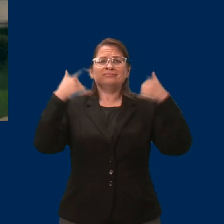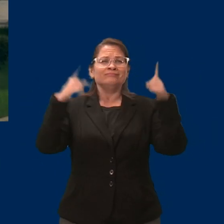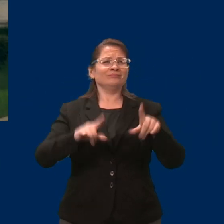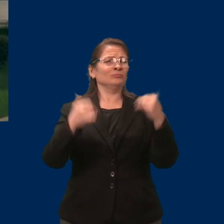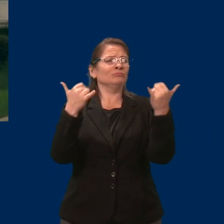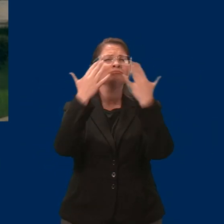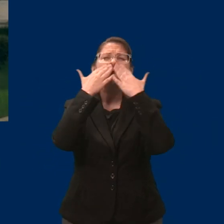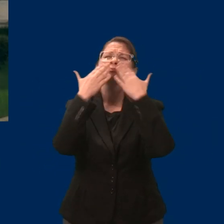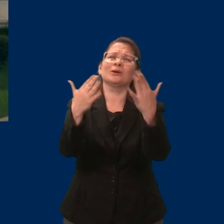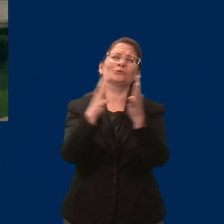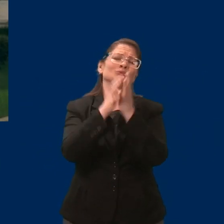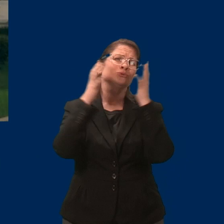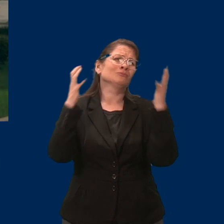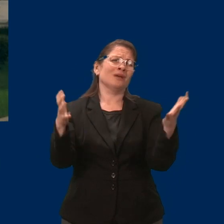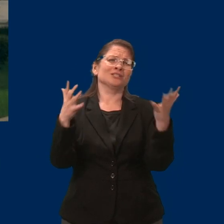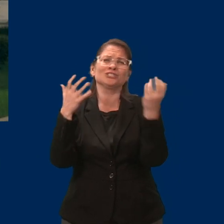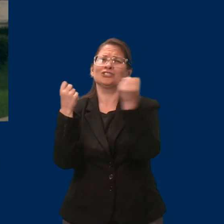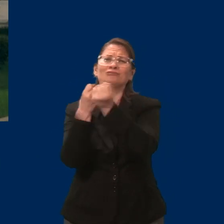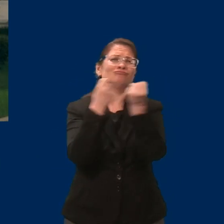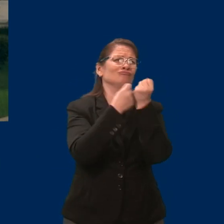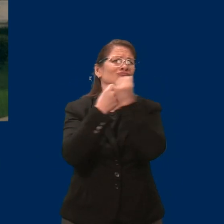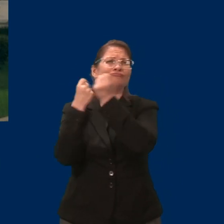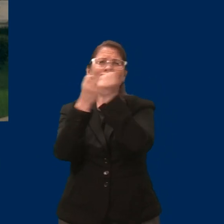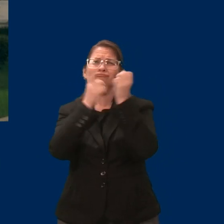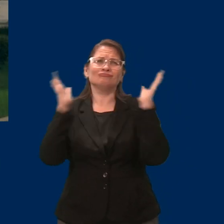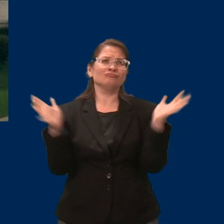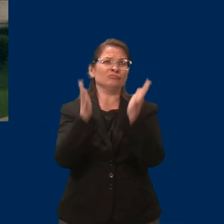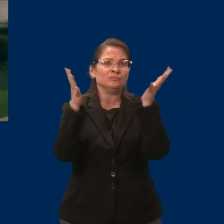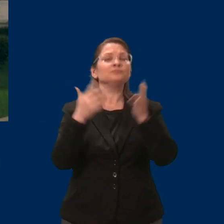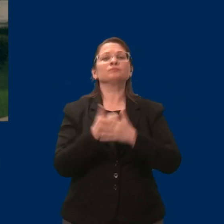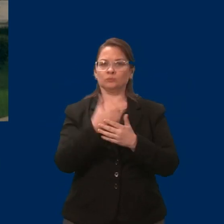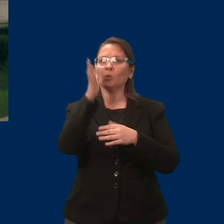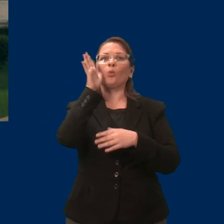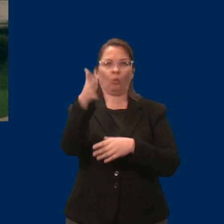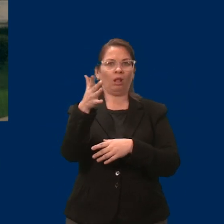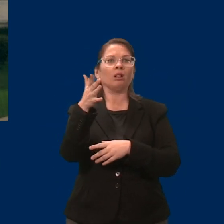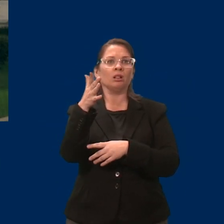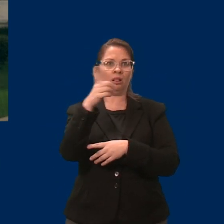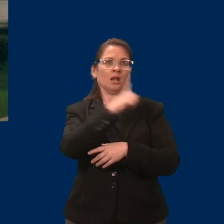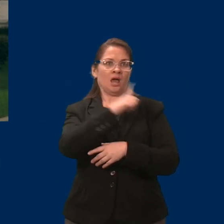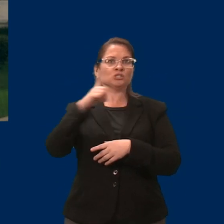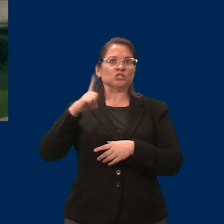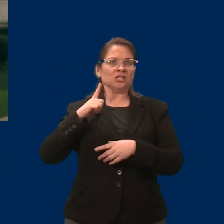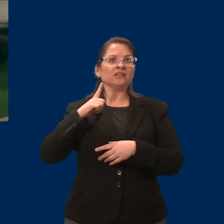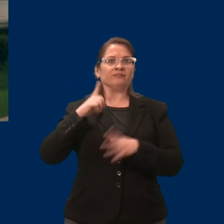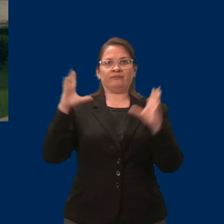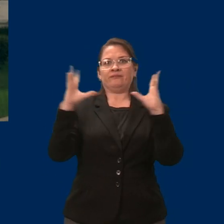that we will be presenting a legislative forum survey.